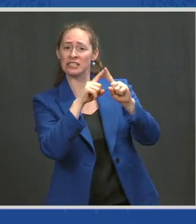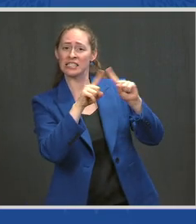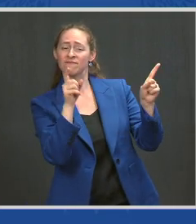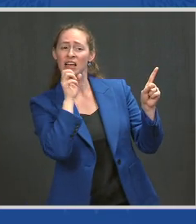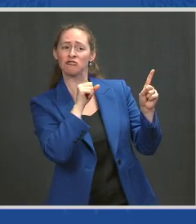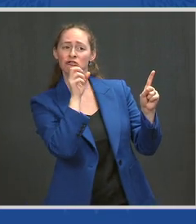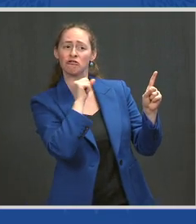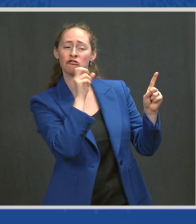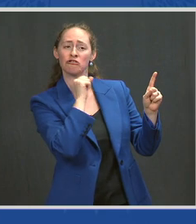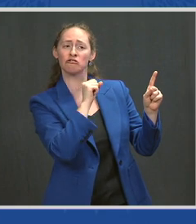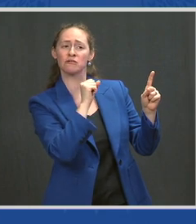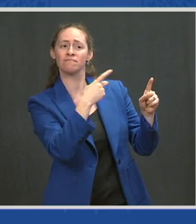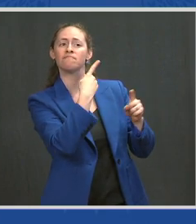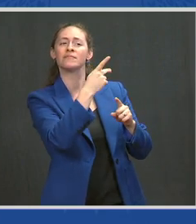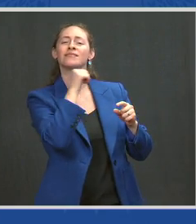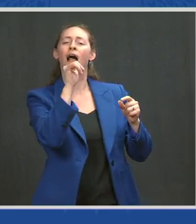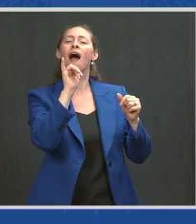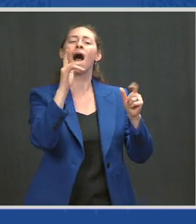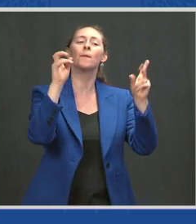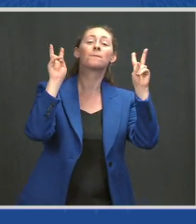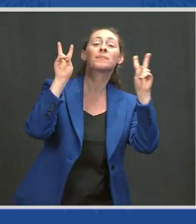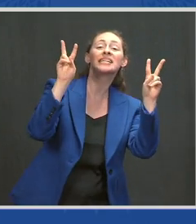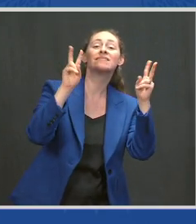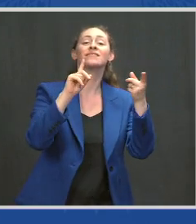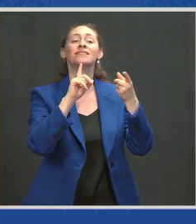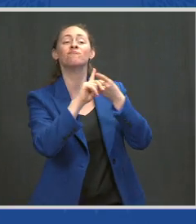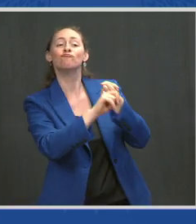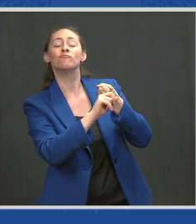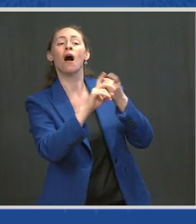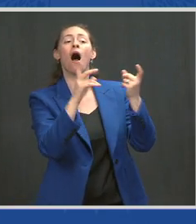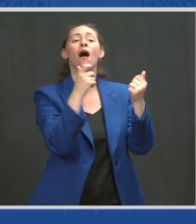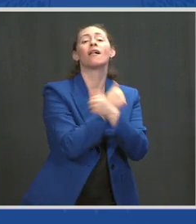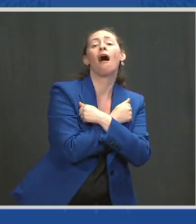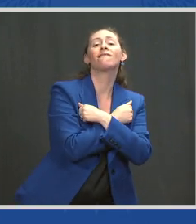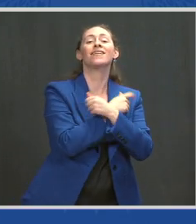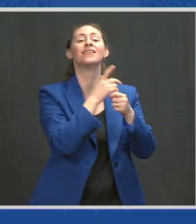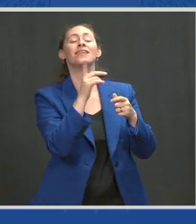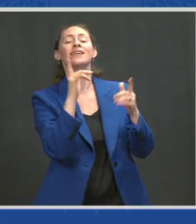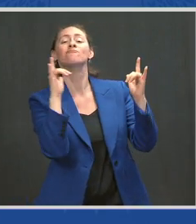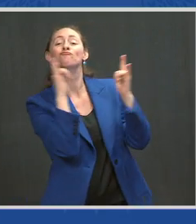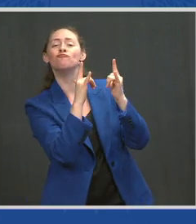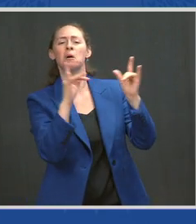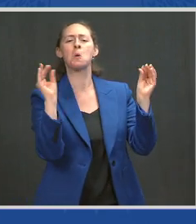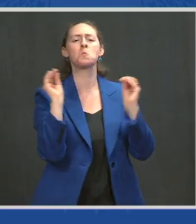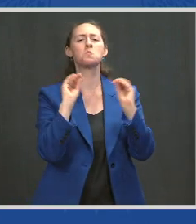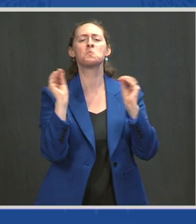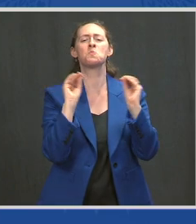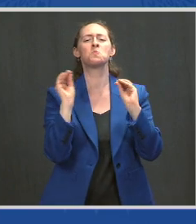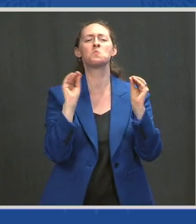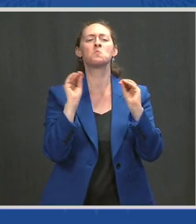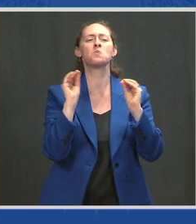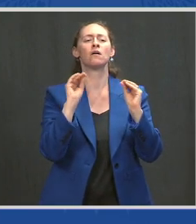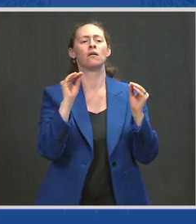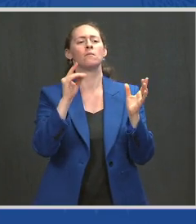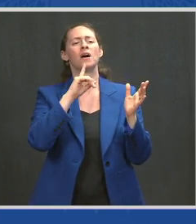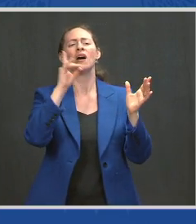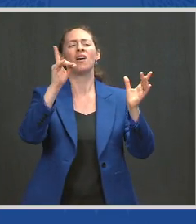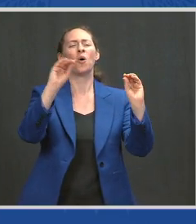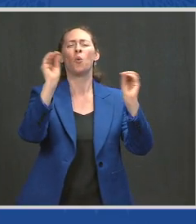in the United States, like, 'Let's hug and love each other.' But it's clearly not in anybody's interest -- your country's or mine --